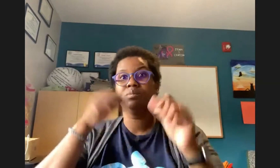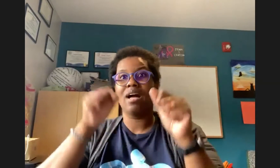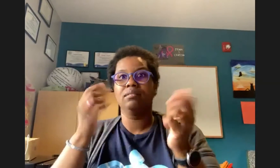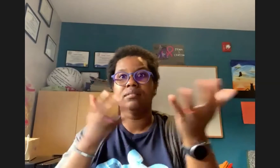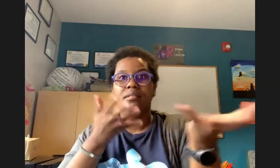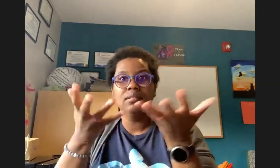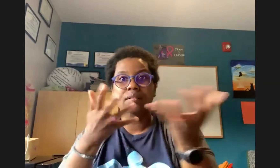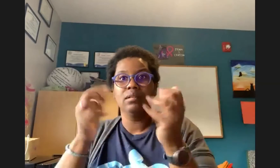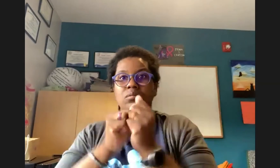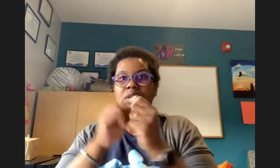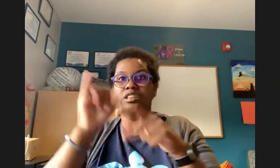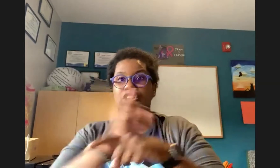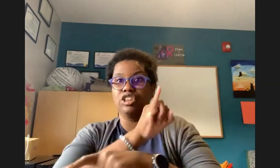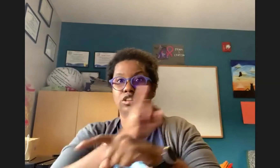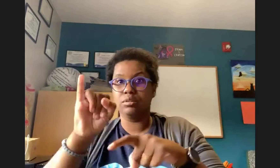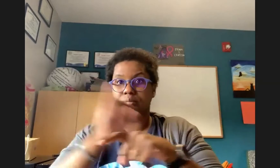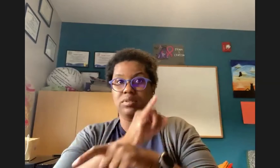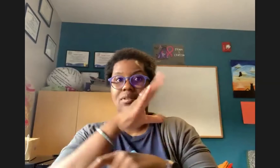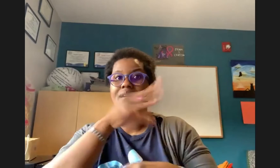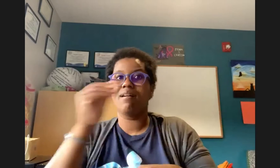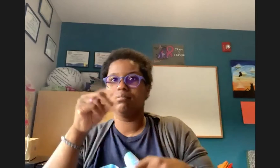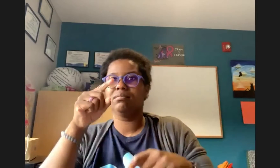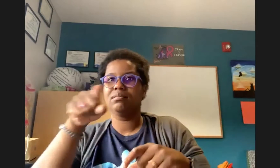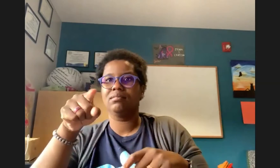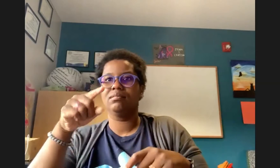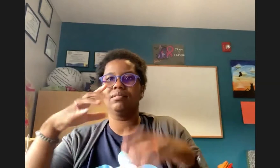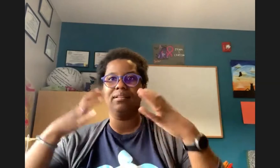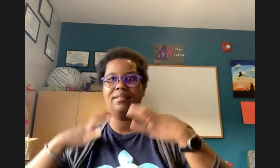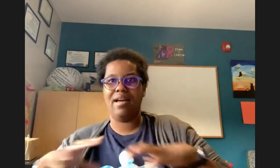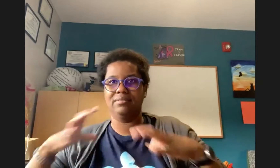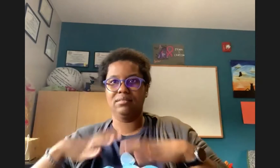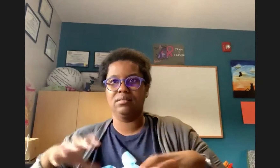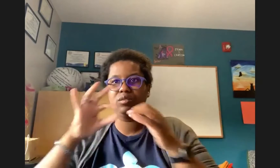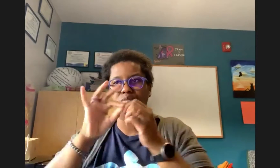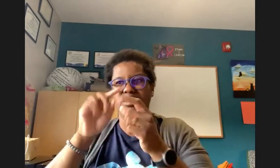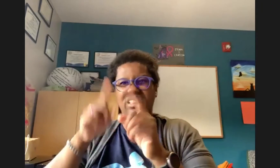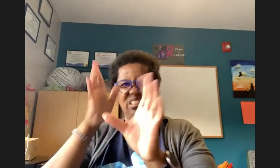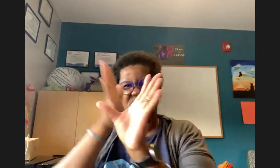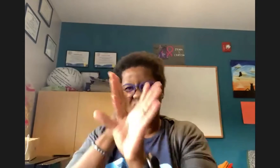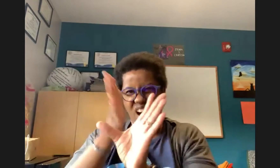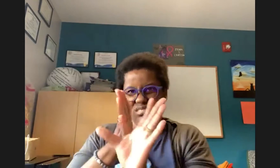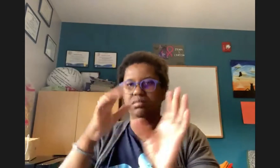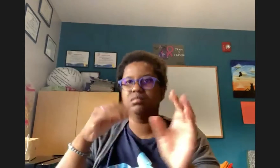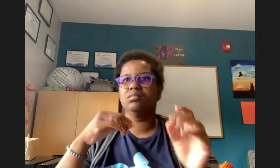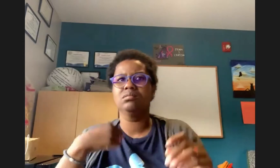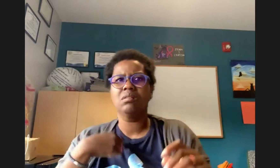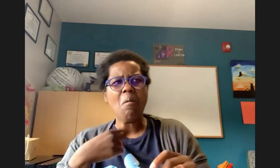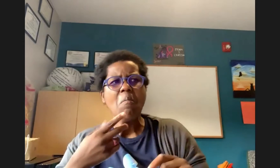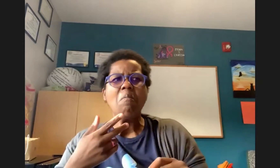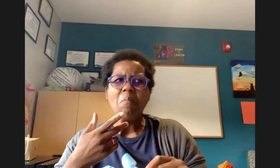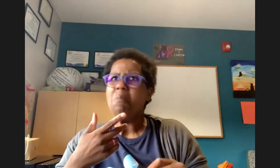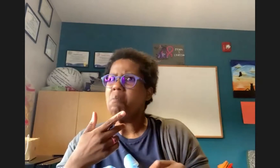"There you could serve an internship "and work with clients with psychological needs."